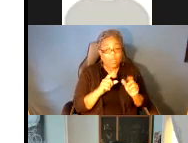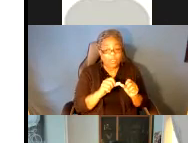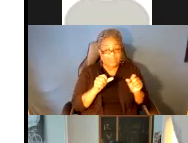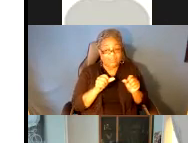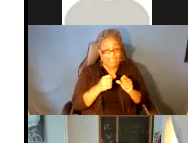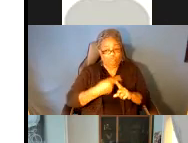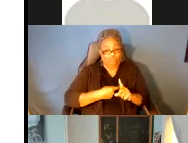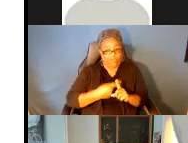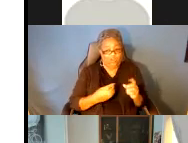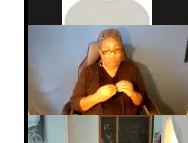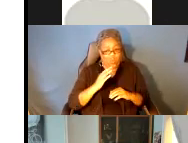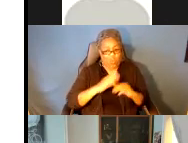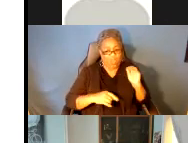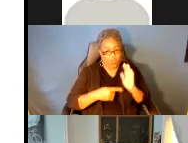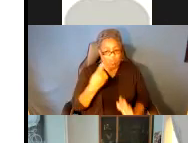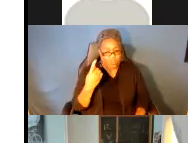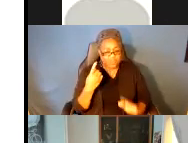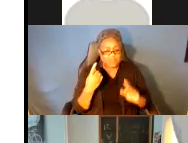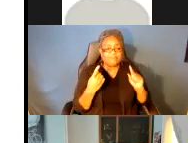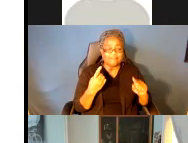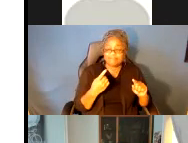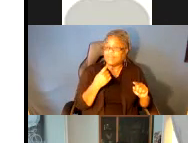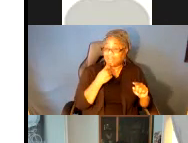I did say that you can ask for space rental